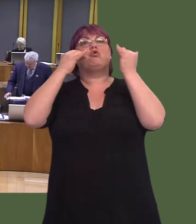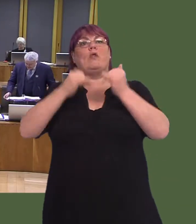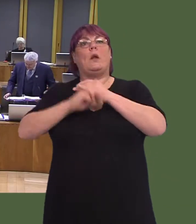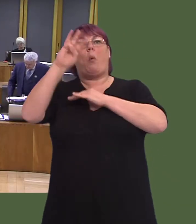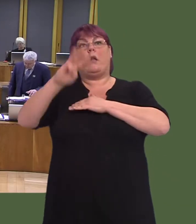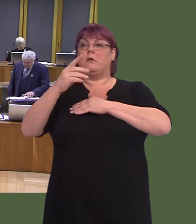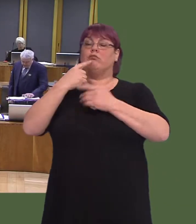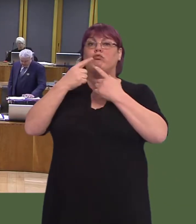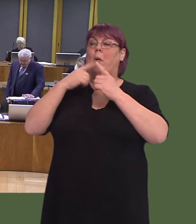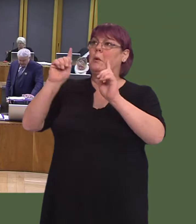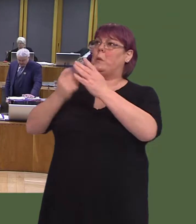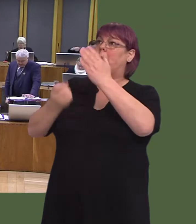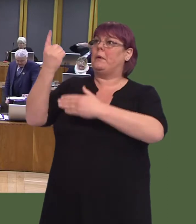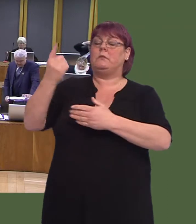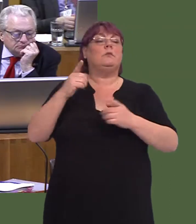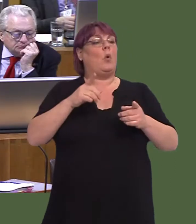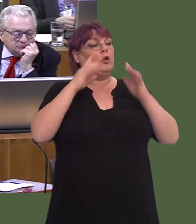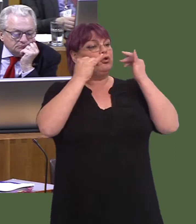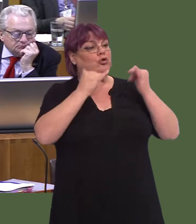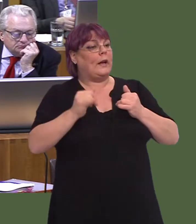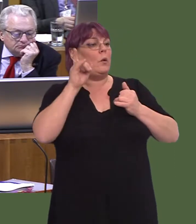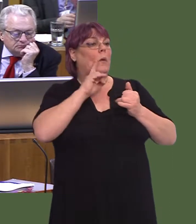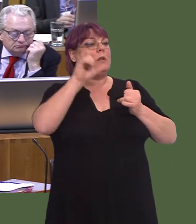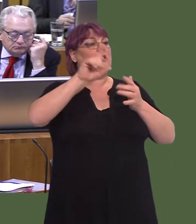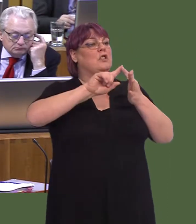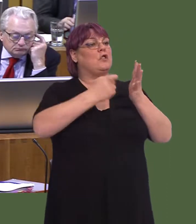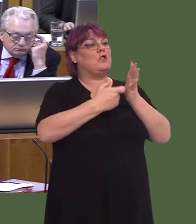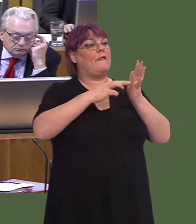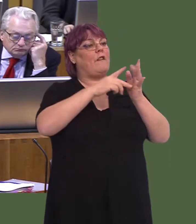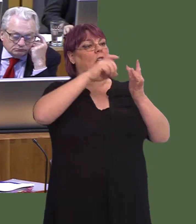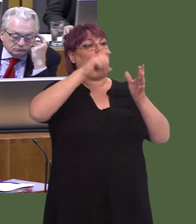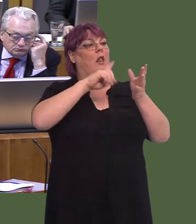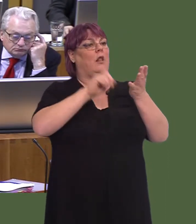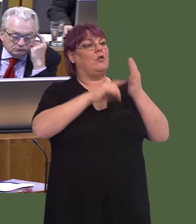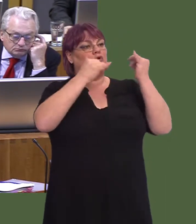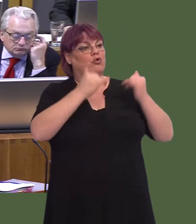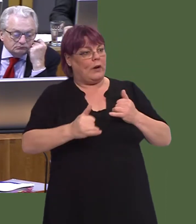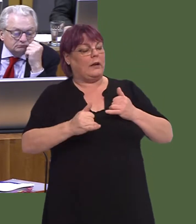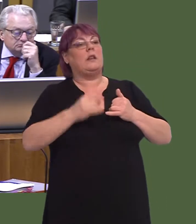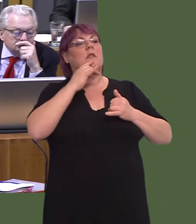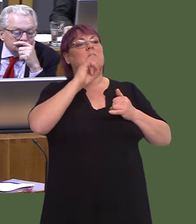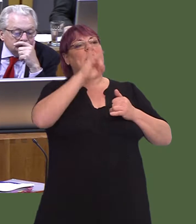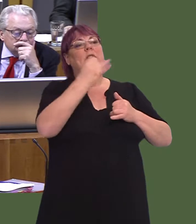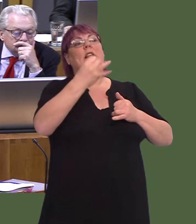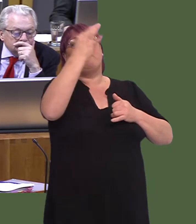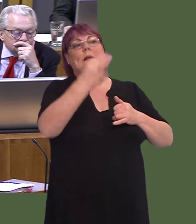lives and we want to maximise uptake. Seventy-seven per cent of eligible women in Wales regularly attend for cervical screening.